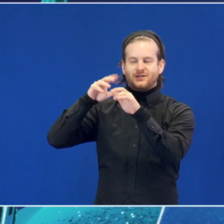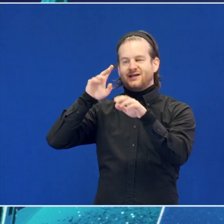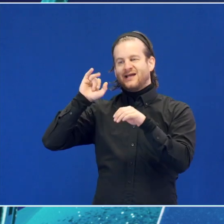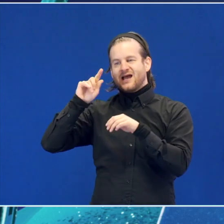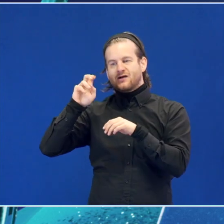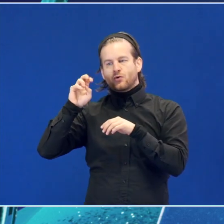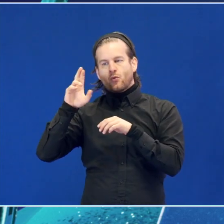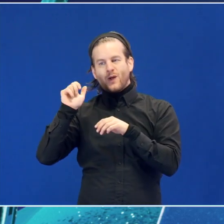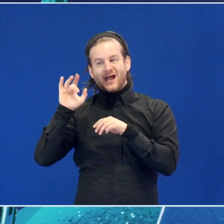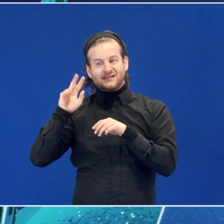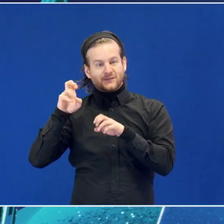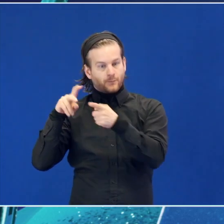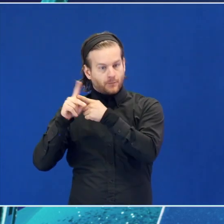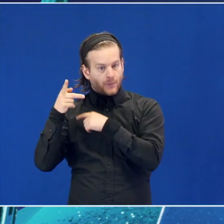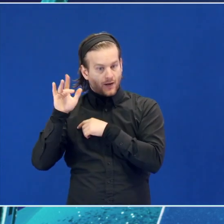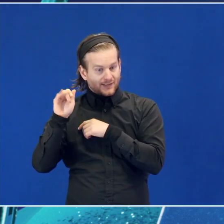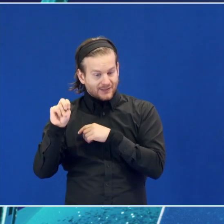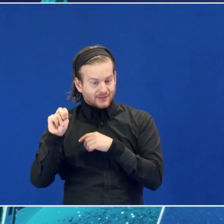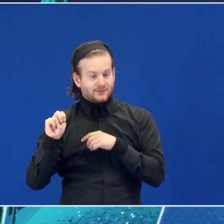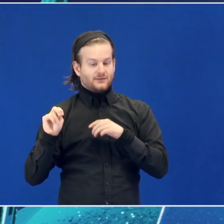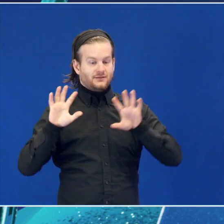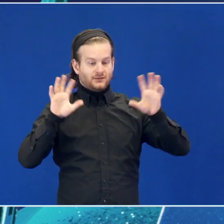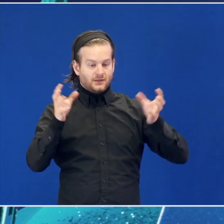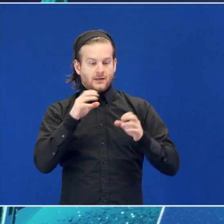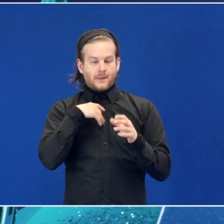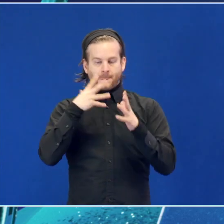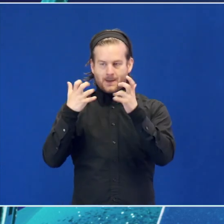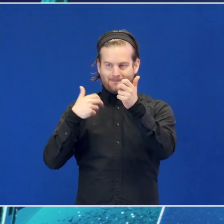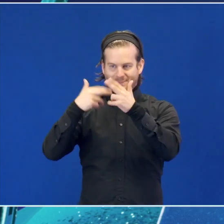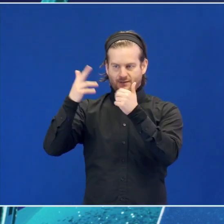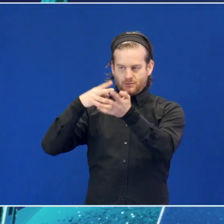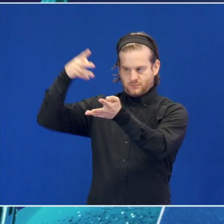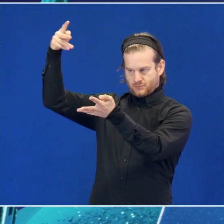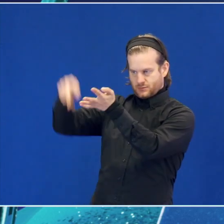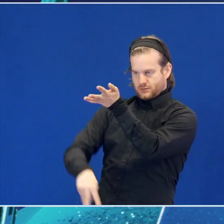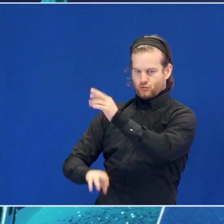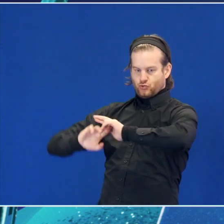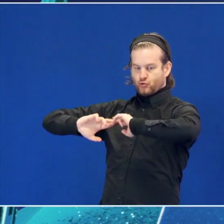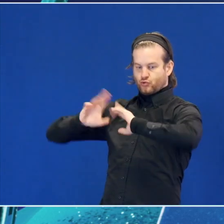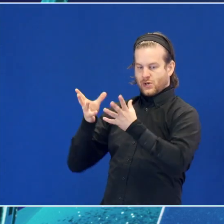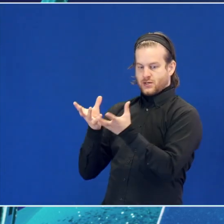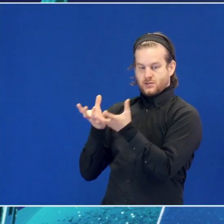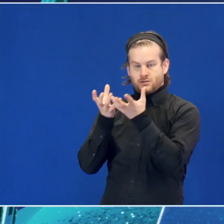on your end in your repo, test for Reflow. I think is 1.4.10, think it's 1.4.10. One four --